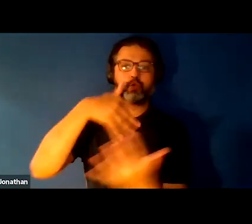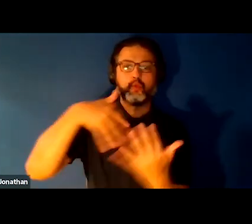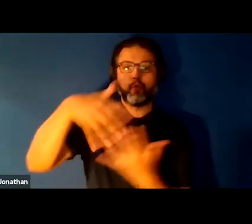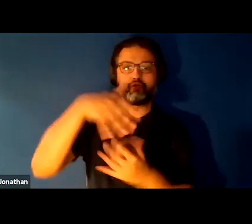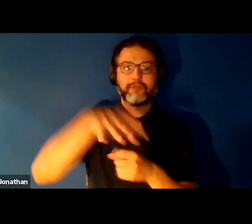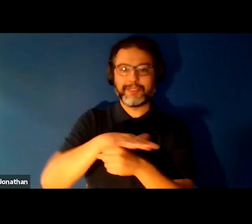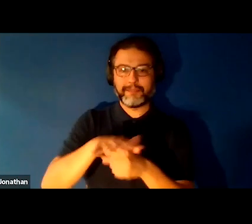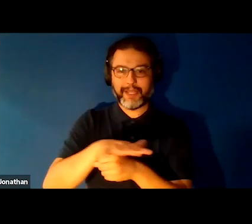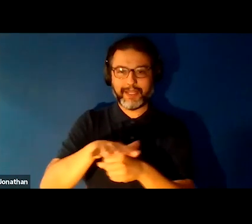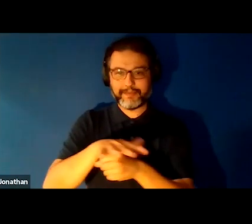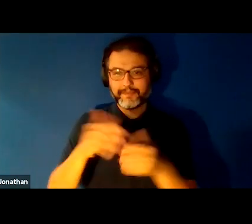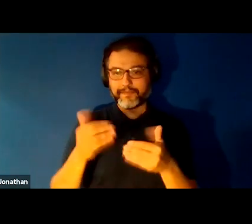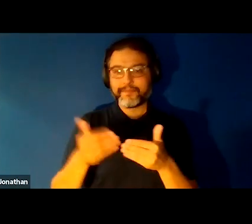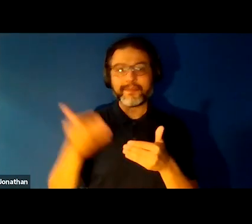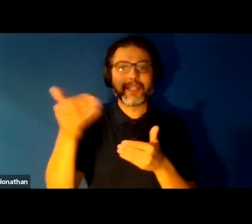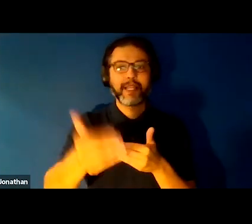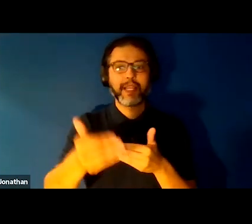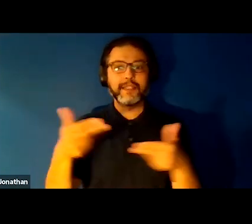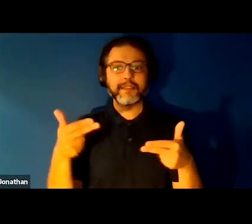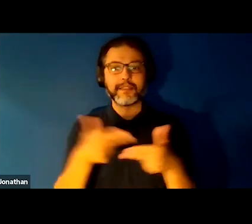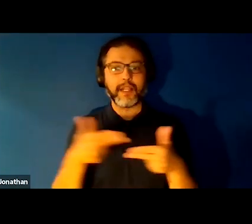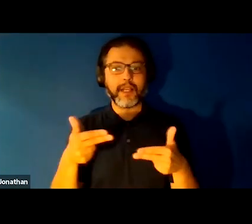Next slide.